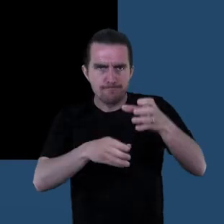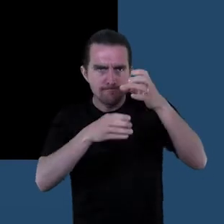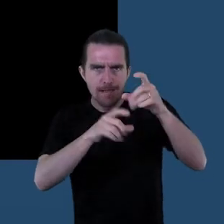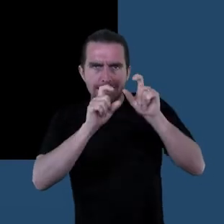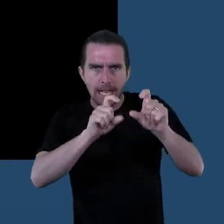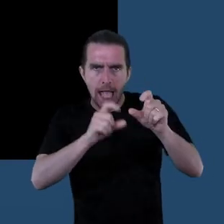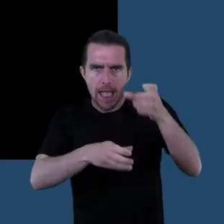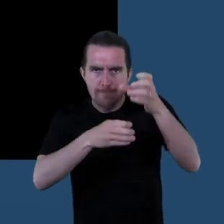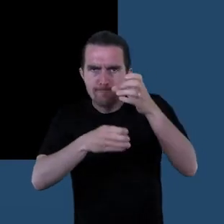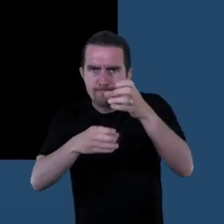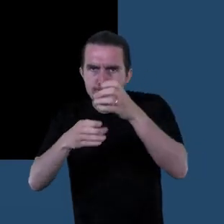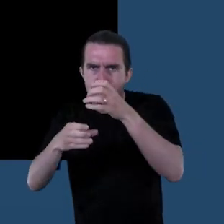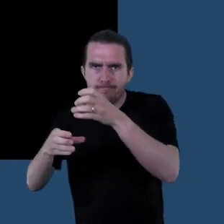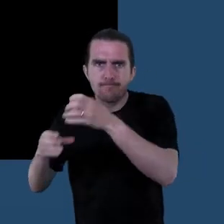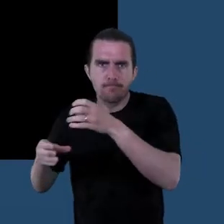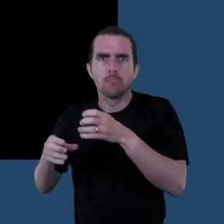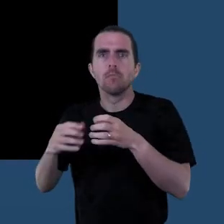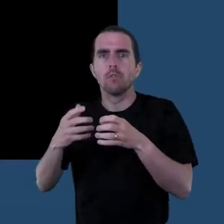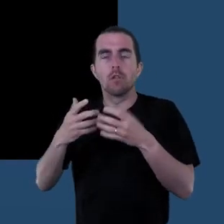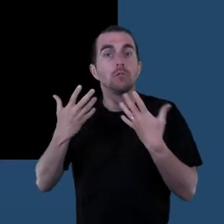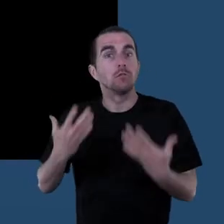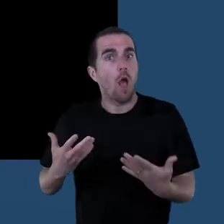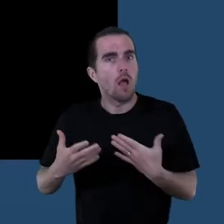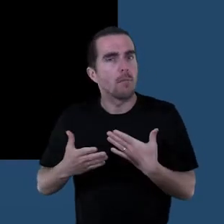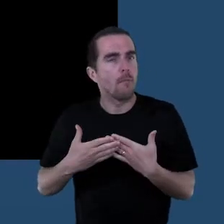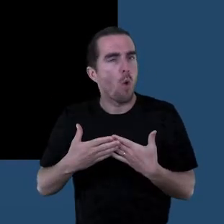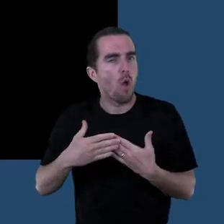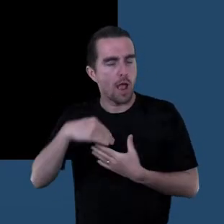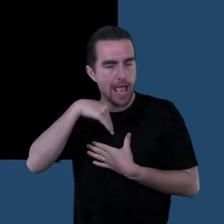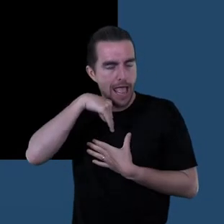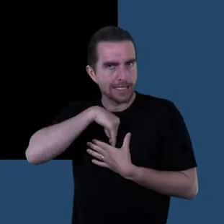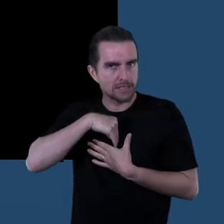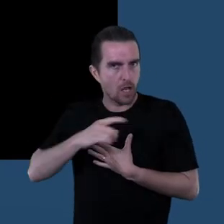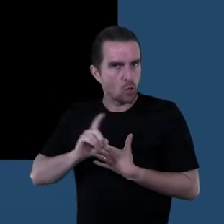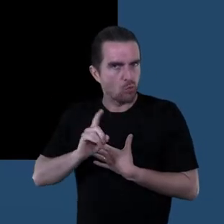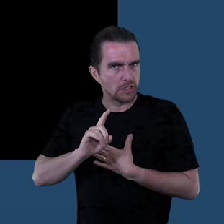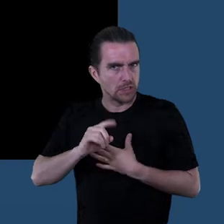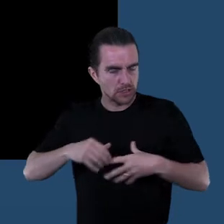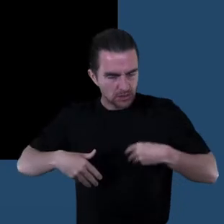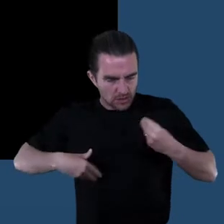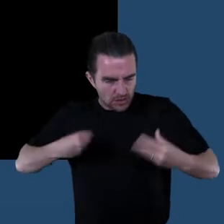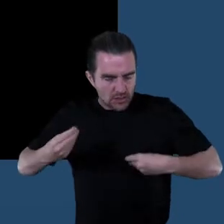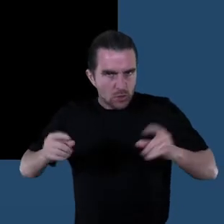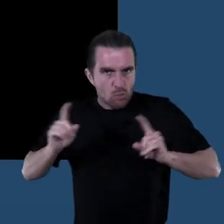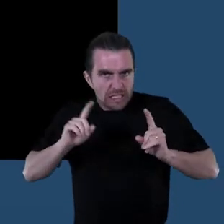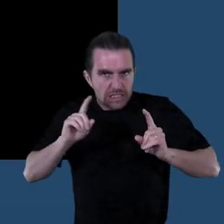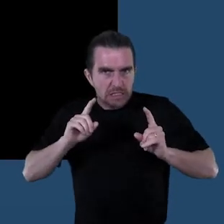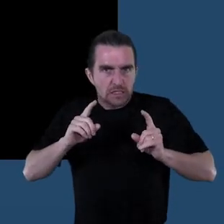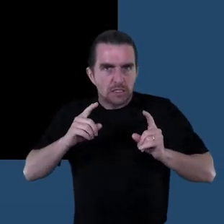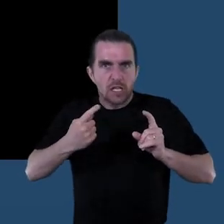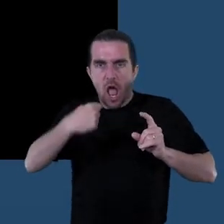has become much more about what's inside the tissues, inside the materials that form these specimens.